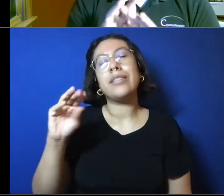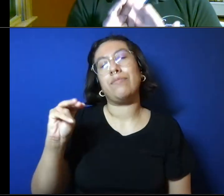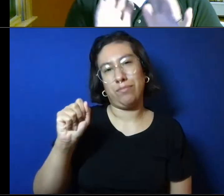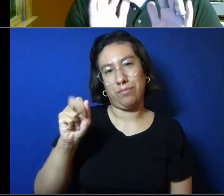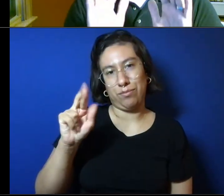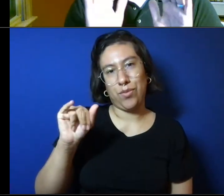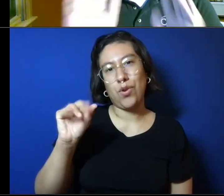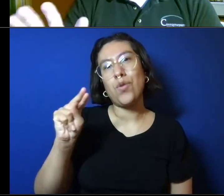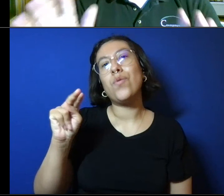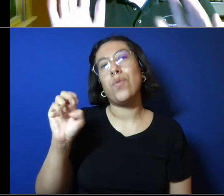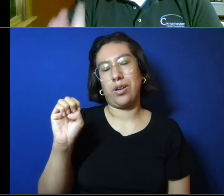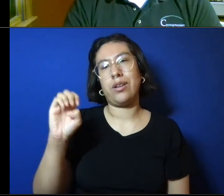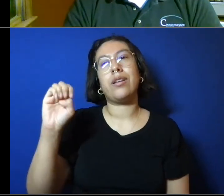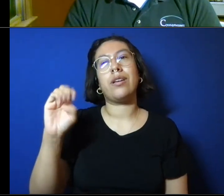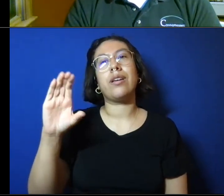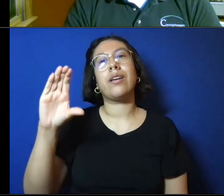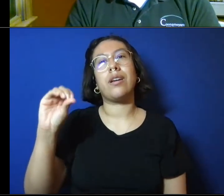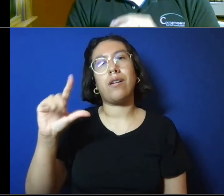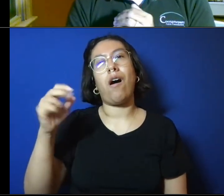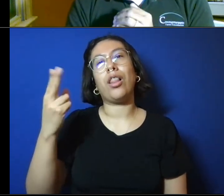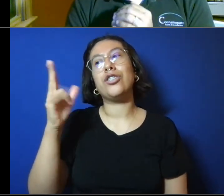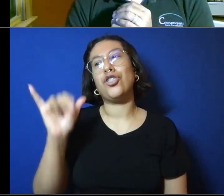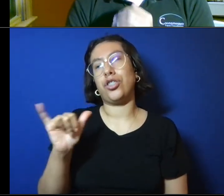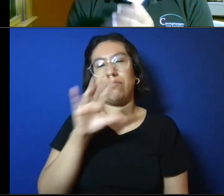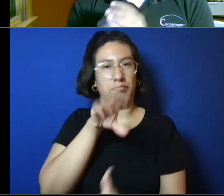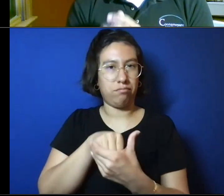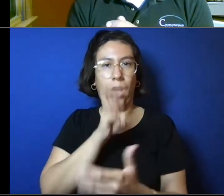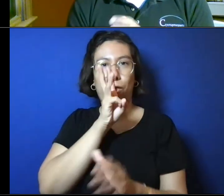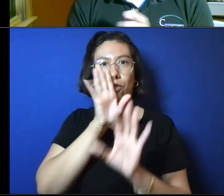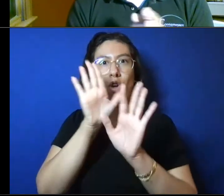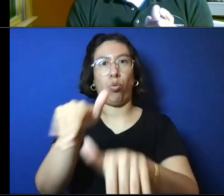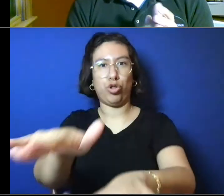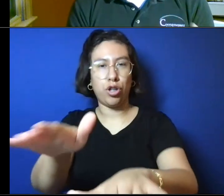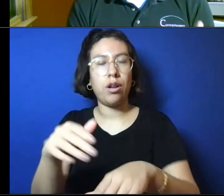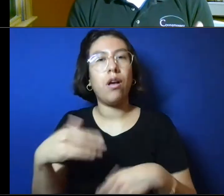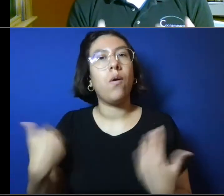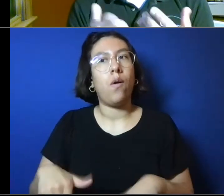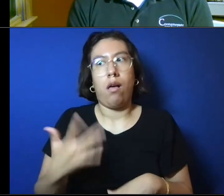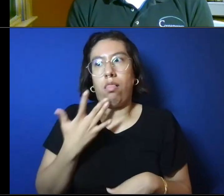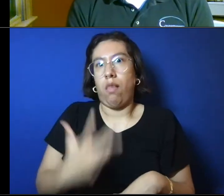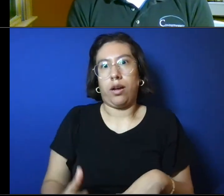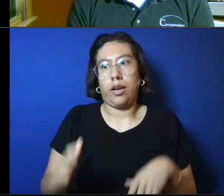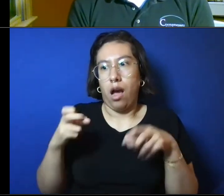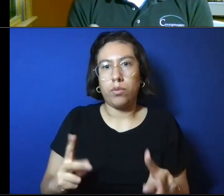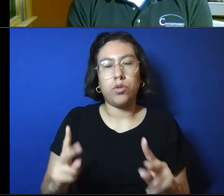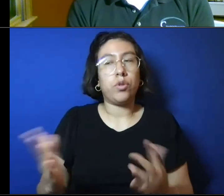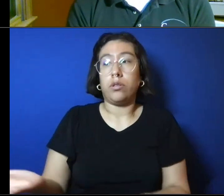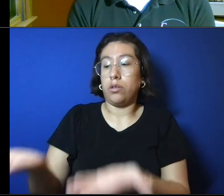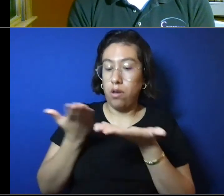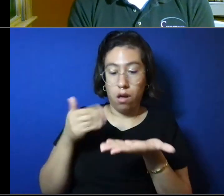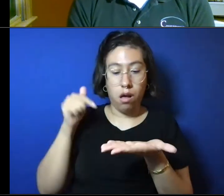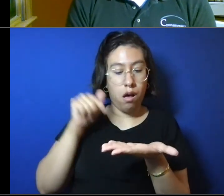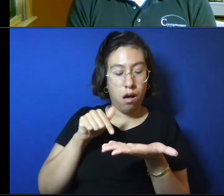So just do something in the ocean environment. And I was very lucky that the opportunity was presented to do sea turtle research.